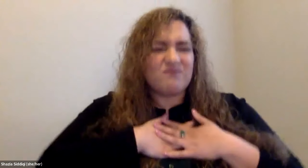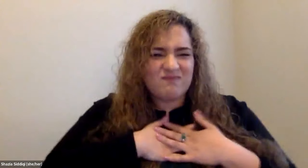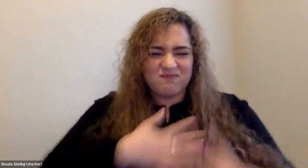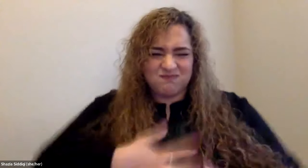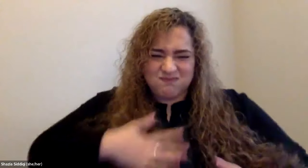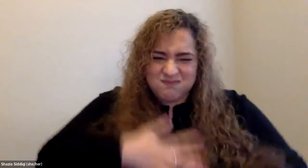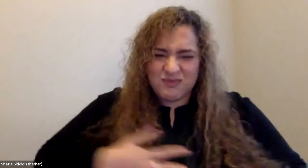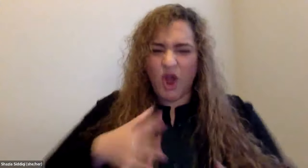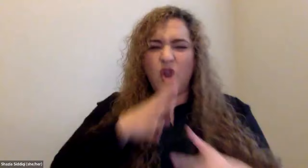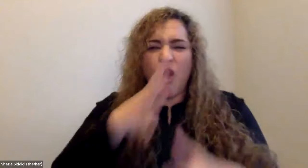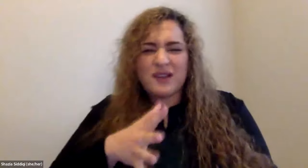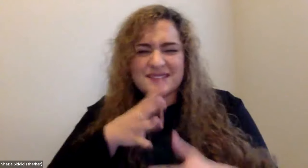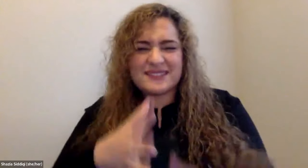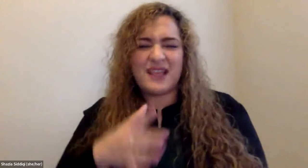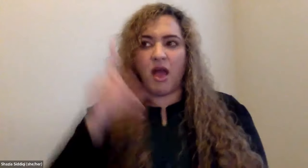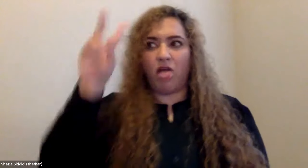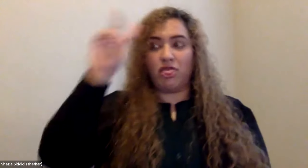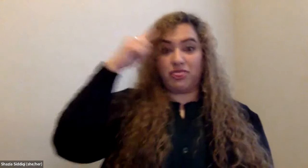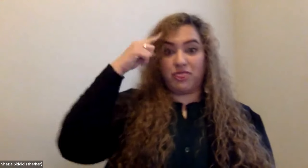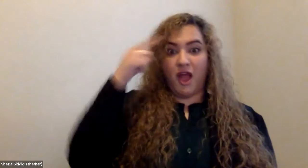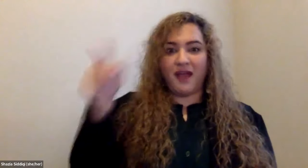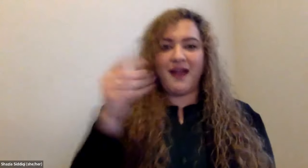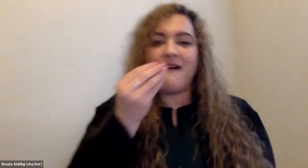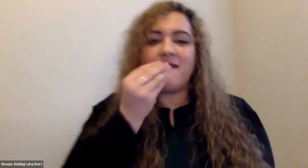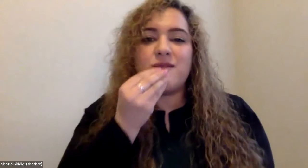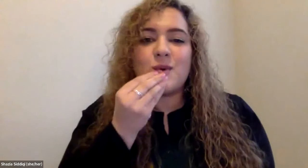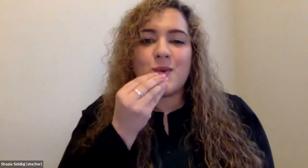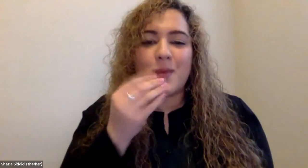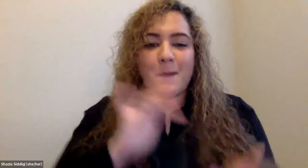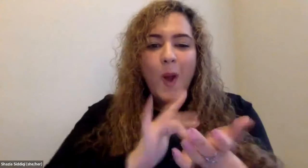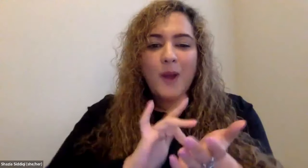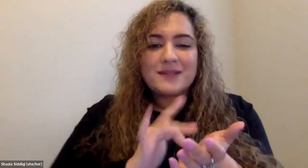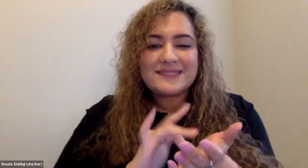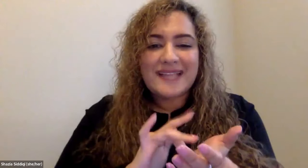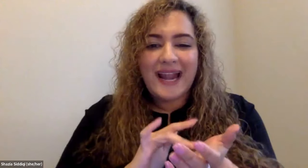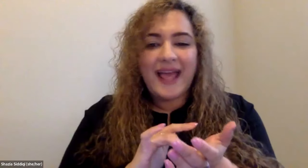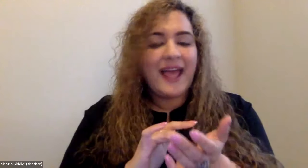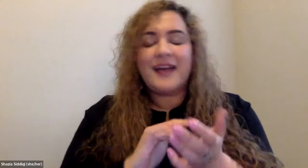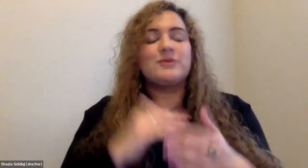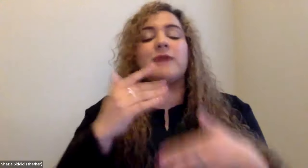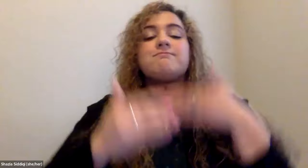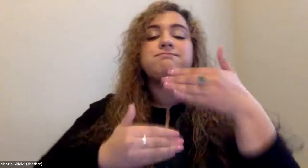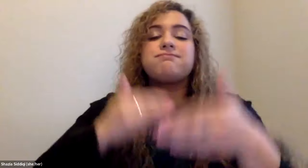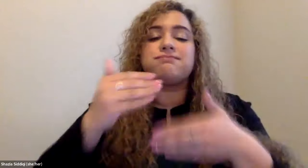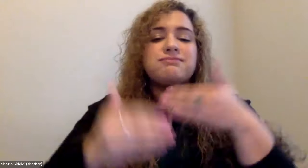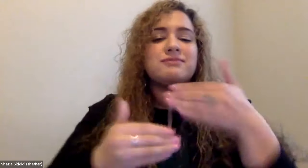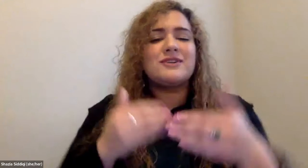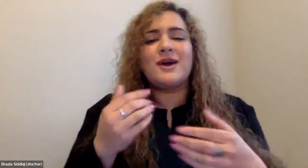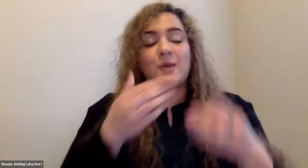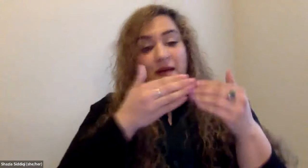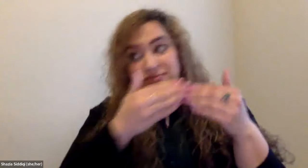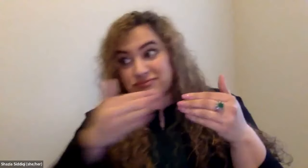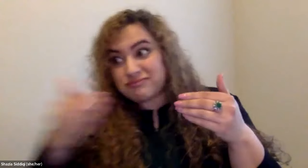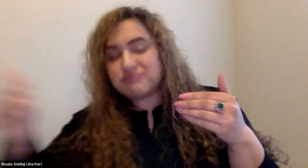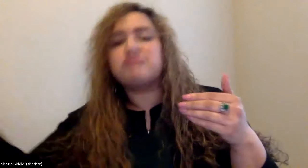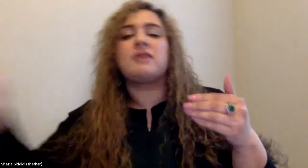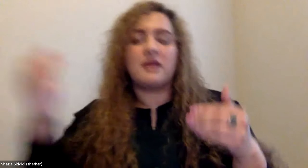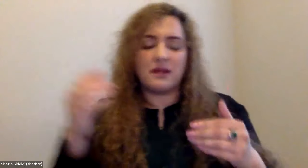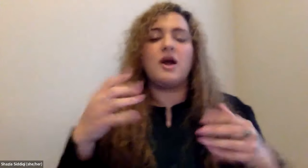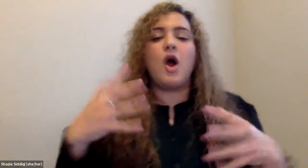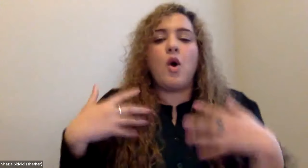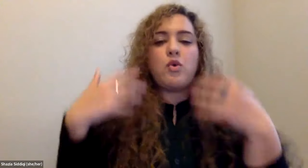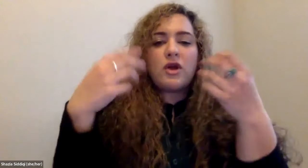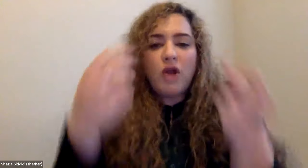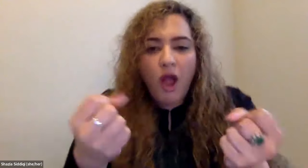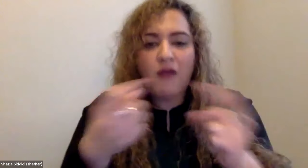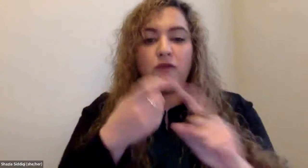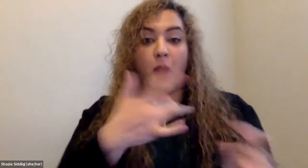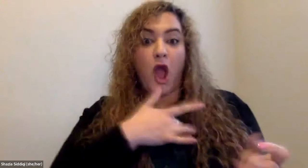Cristine Saunders: He just felt some discomfort kind of in this area, but he felt nauseous and he was throwing up and he thought, maybe he had food poisoning, but then, as it went along and it kept going on.